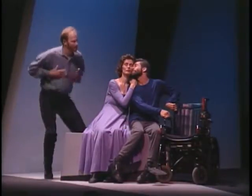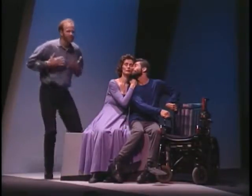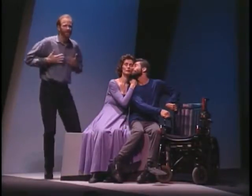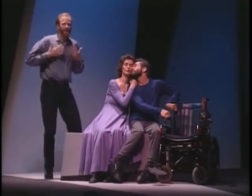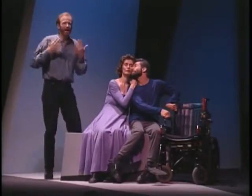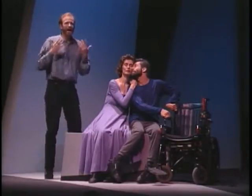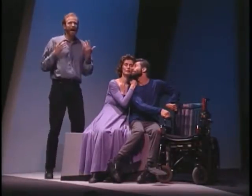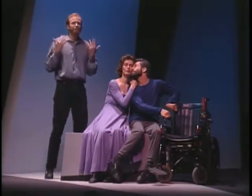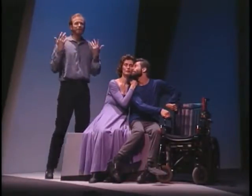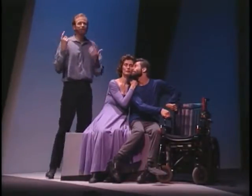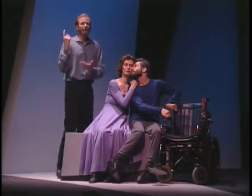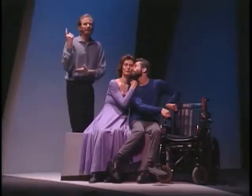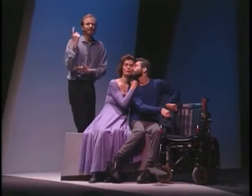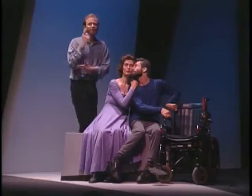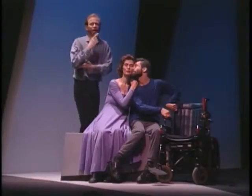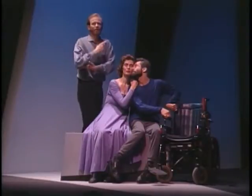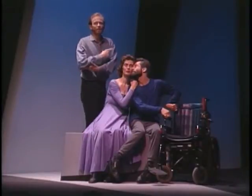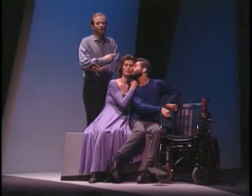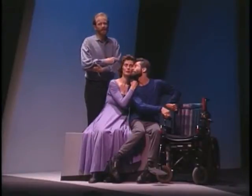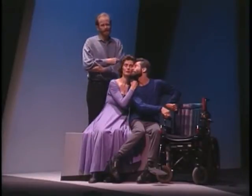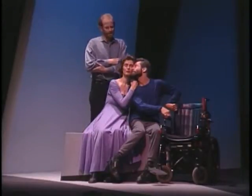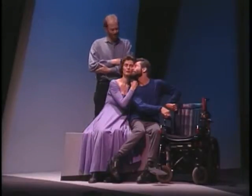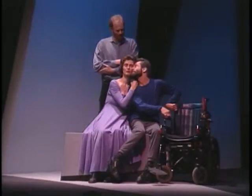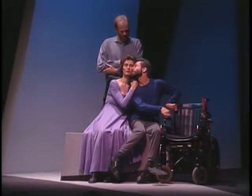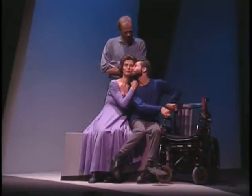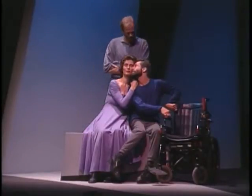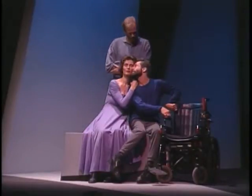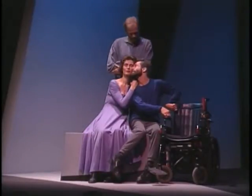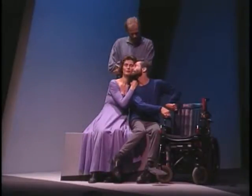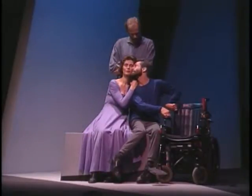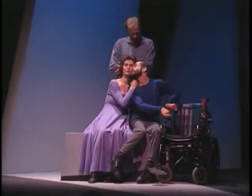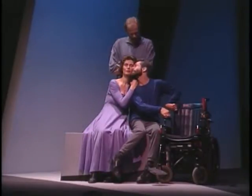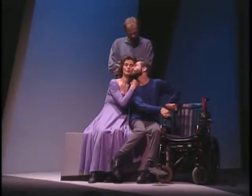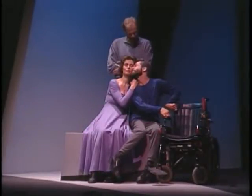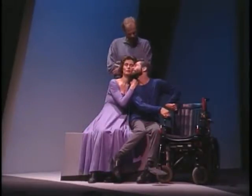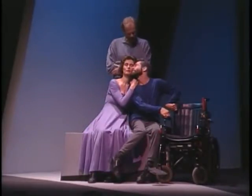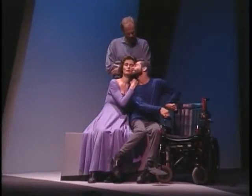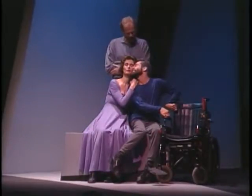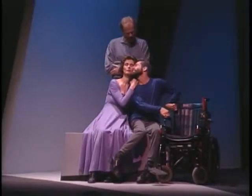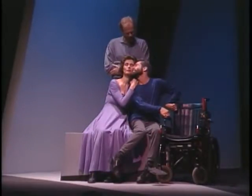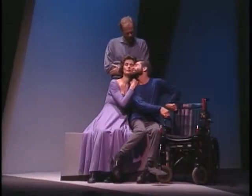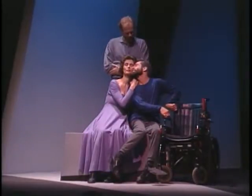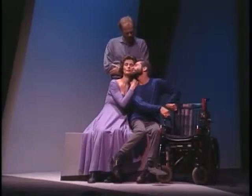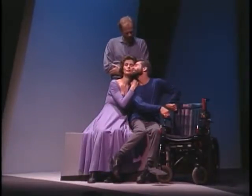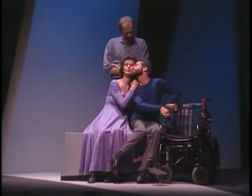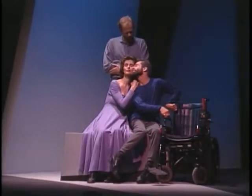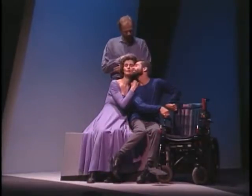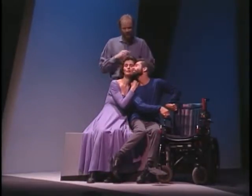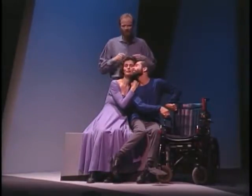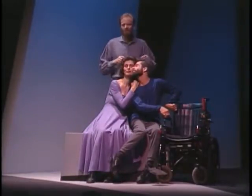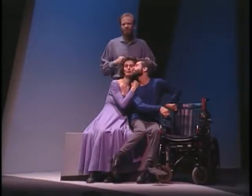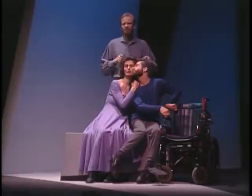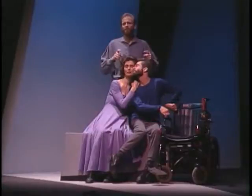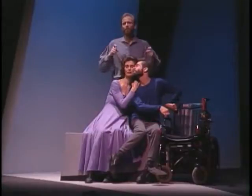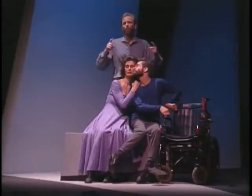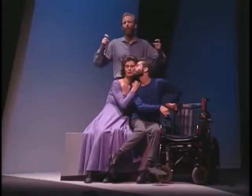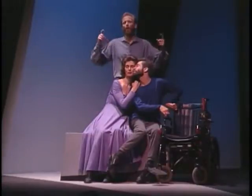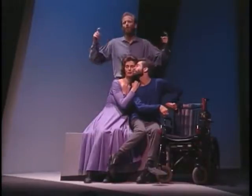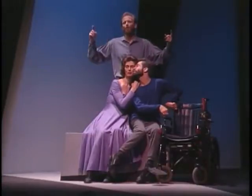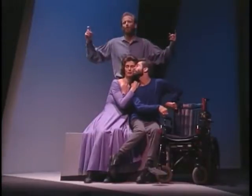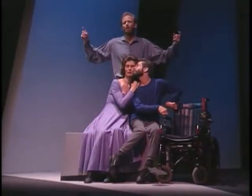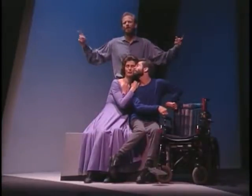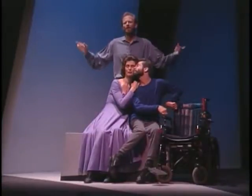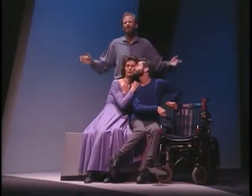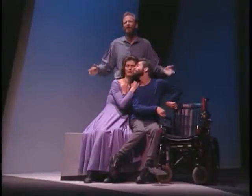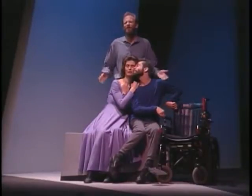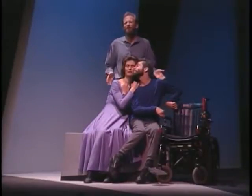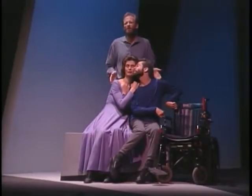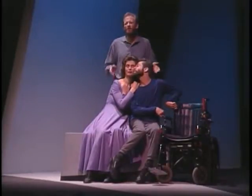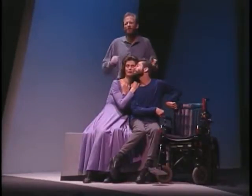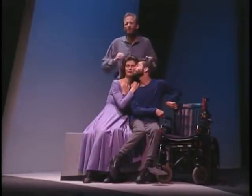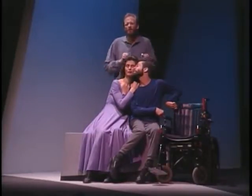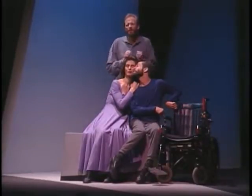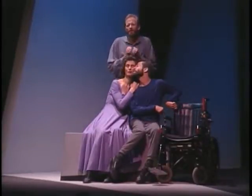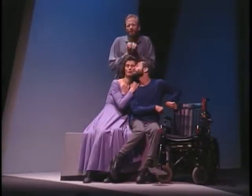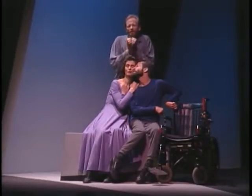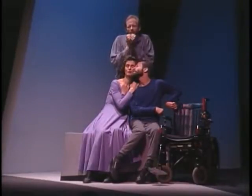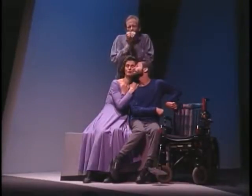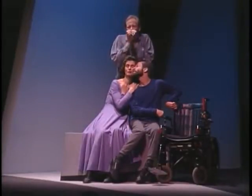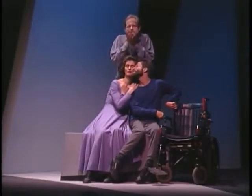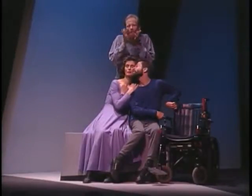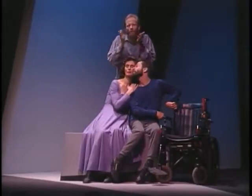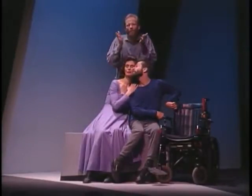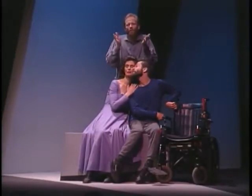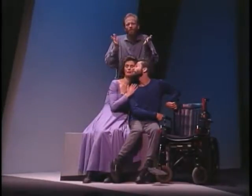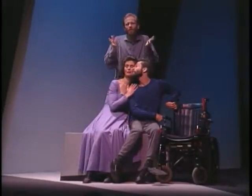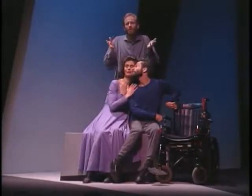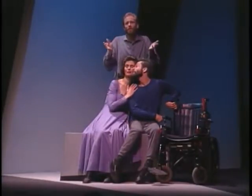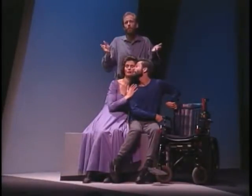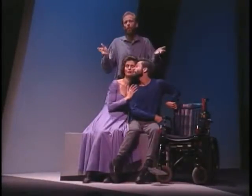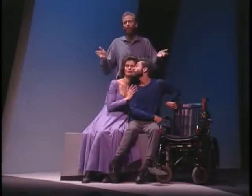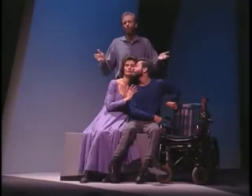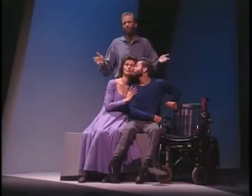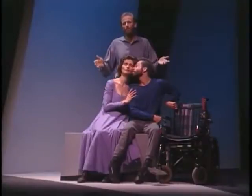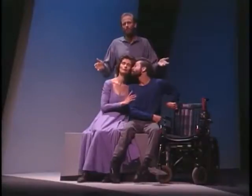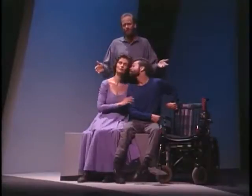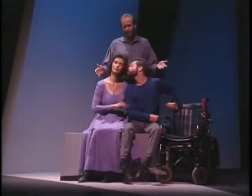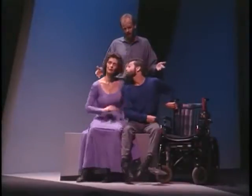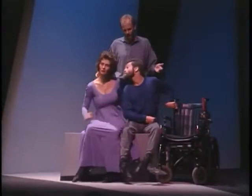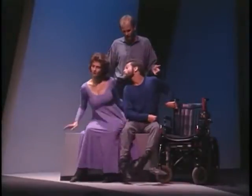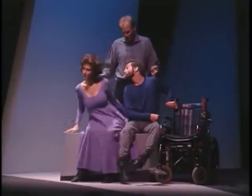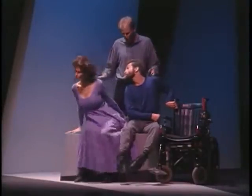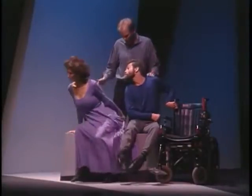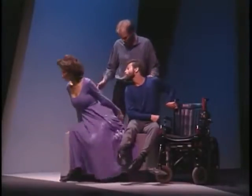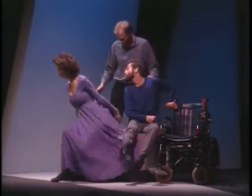happily awaiting the brand new day thoughts wander and touch is warm